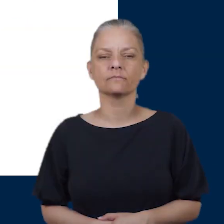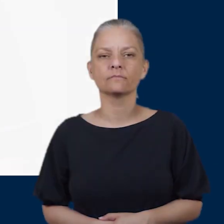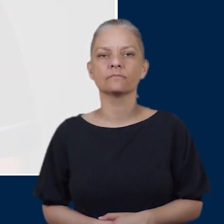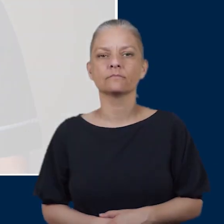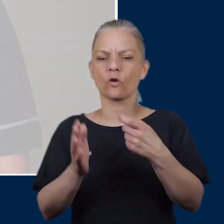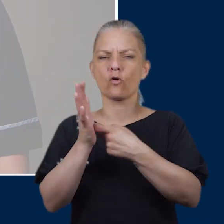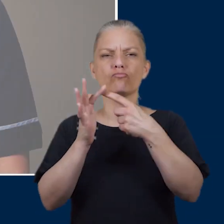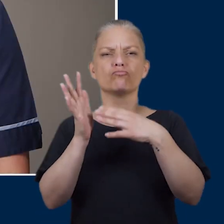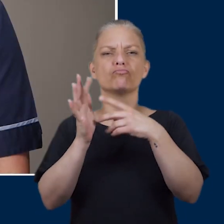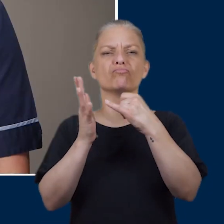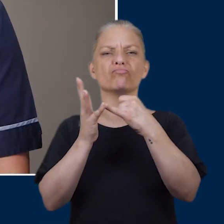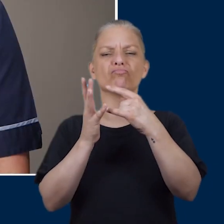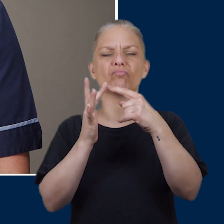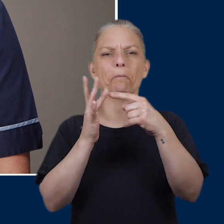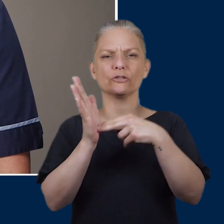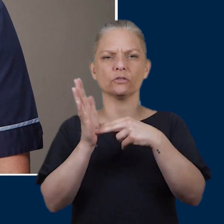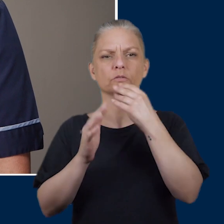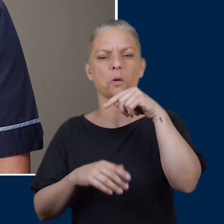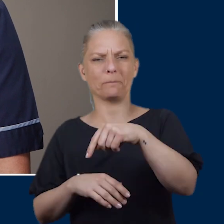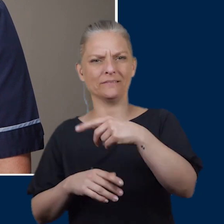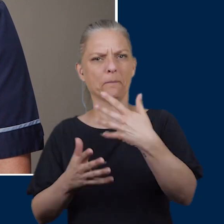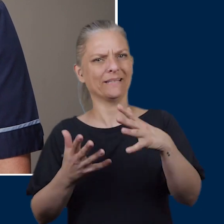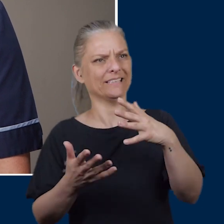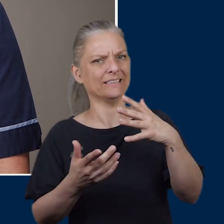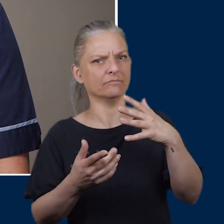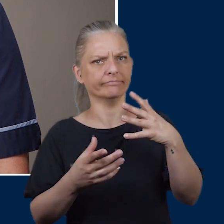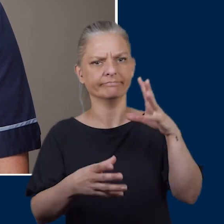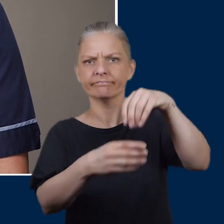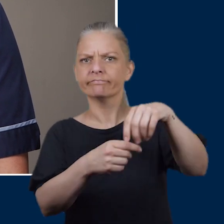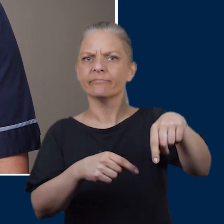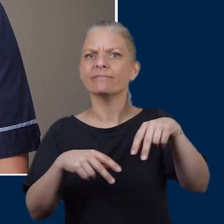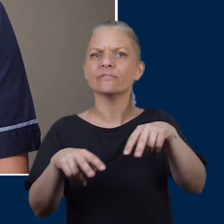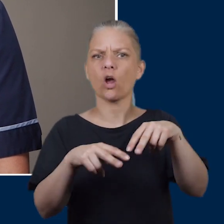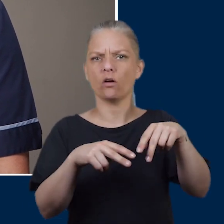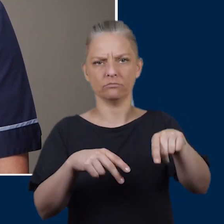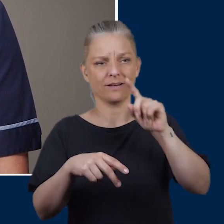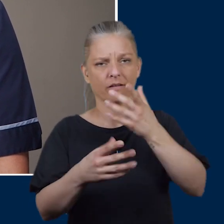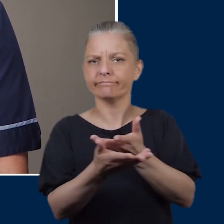Remission of diabetes was mentioned in the video and this will be discussed more in the Eat It section.